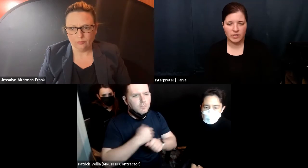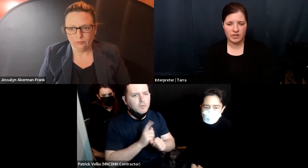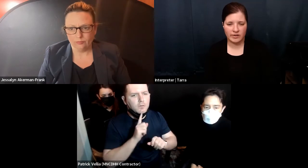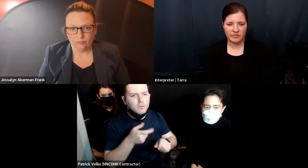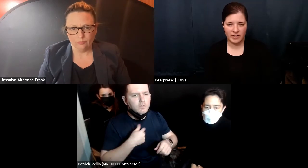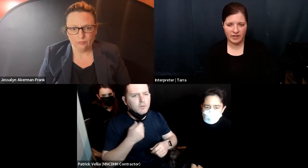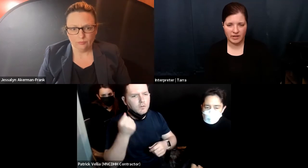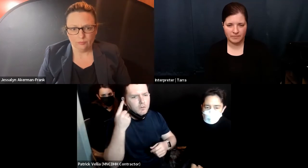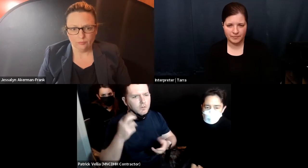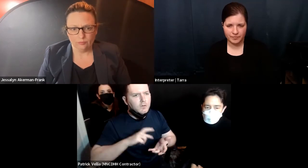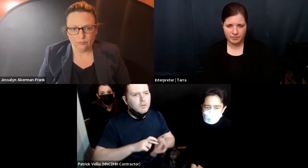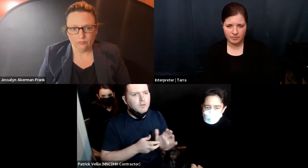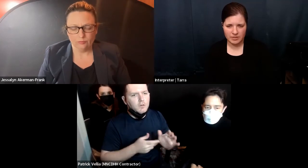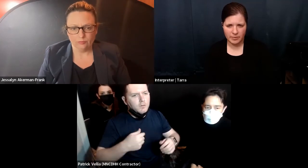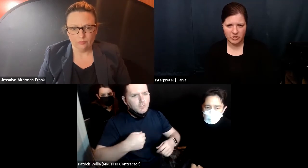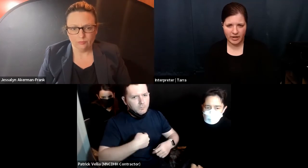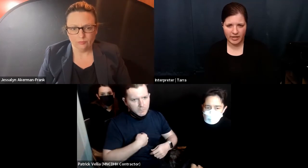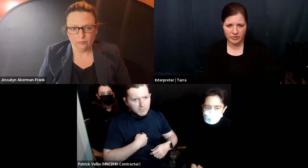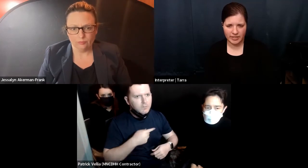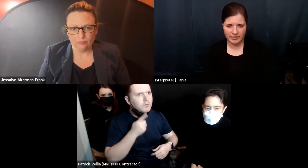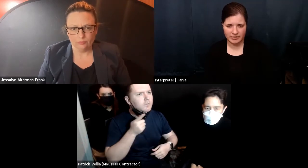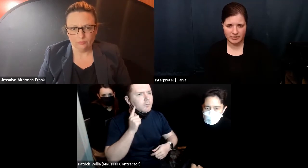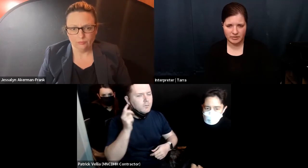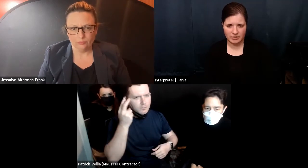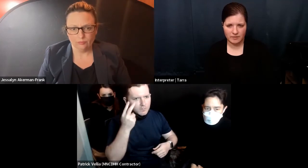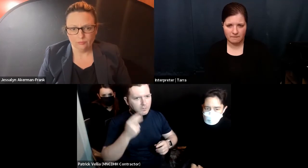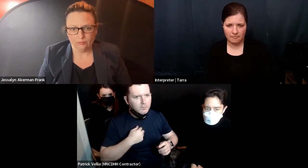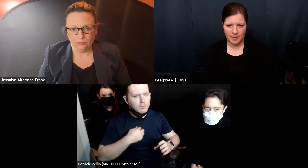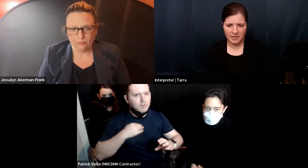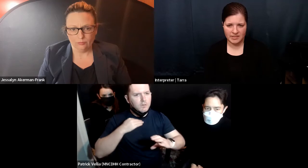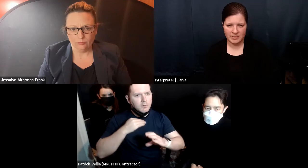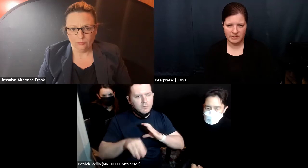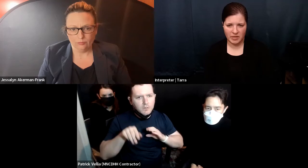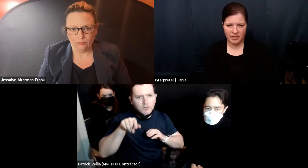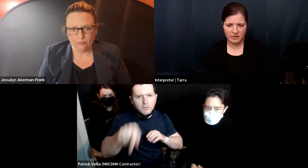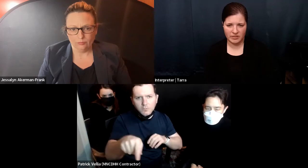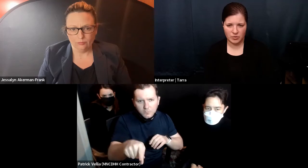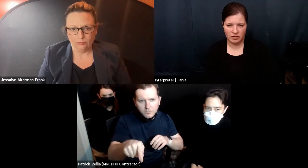Please say that again.